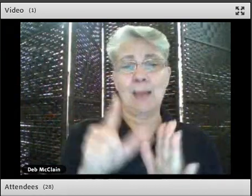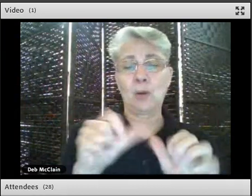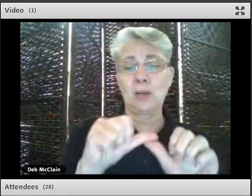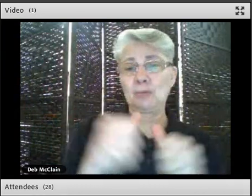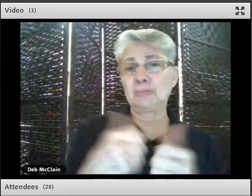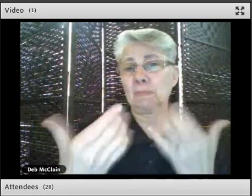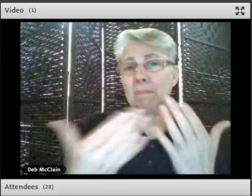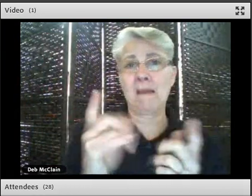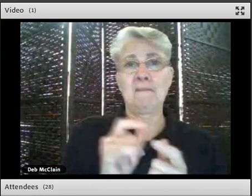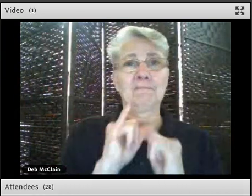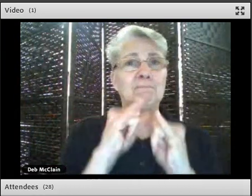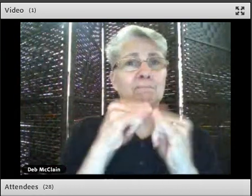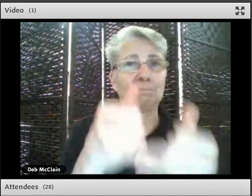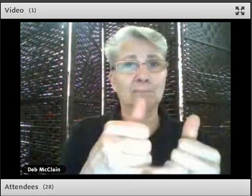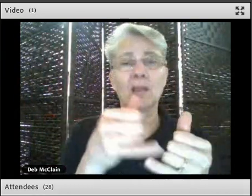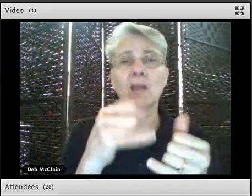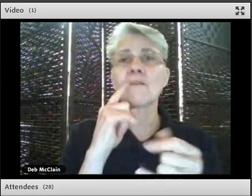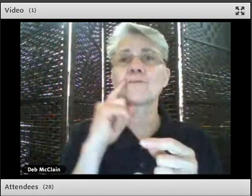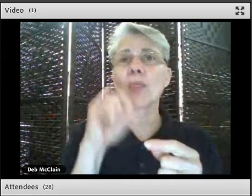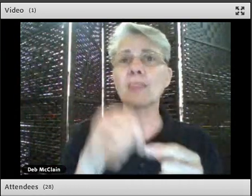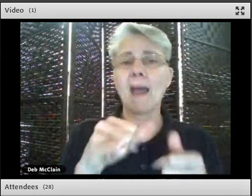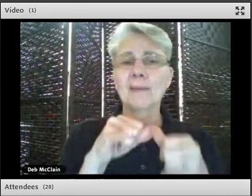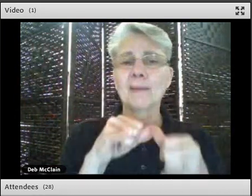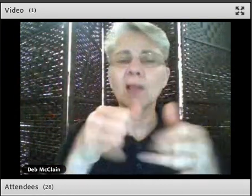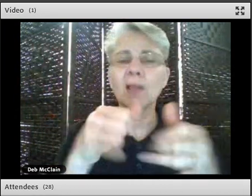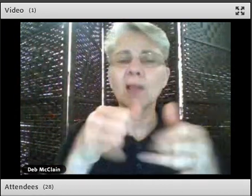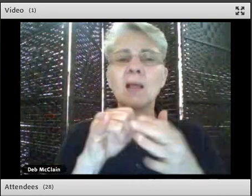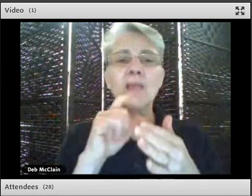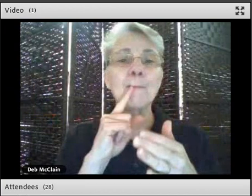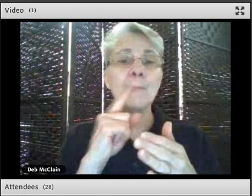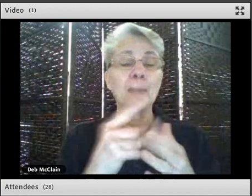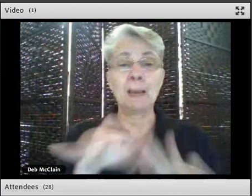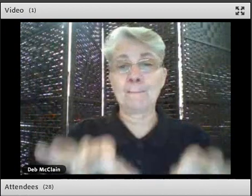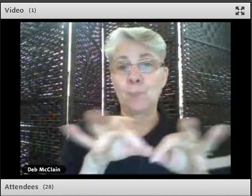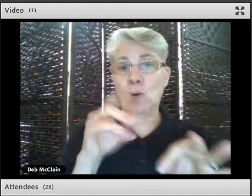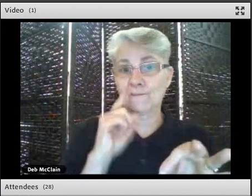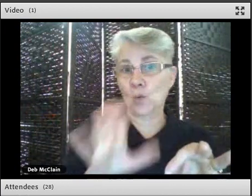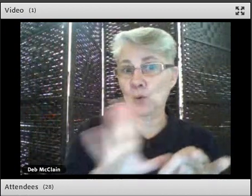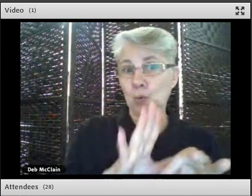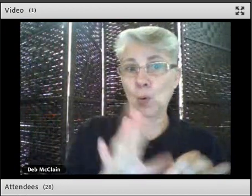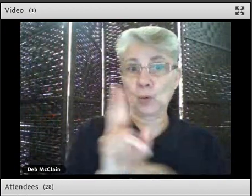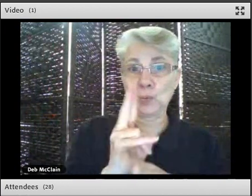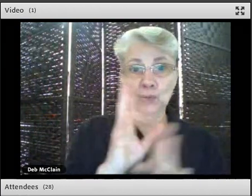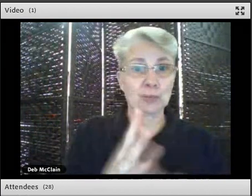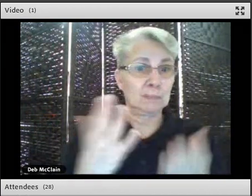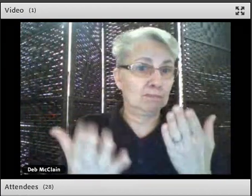So, just think about those and go ahead and record them. If it's right there on the container